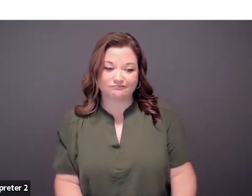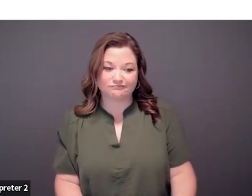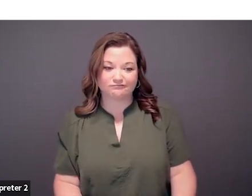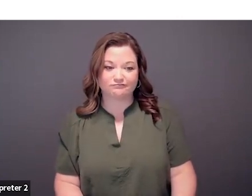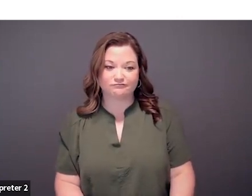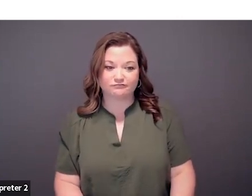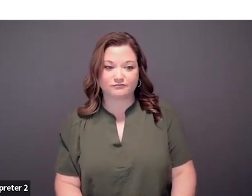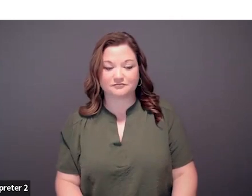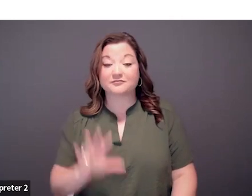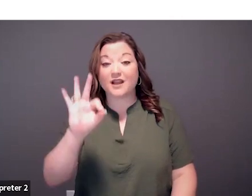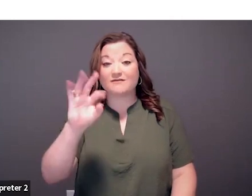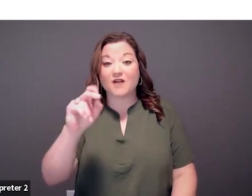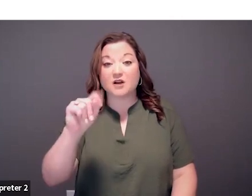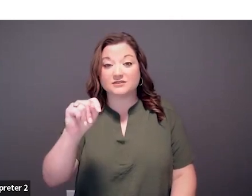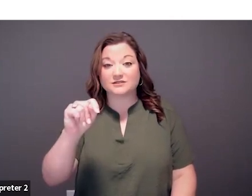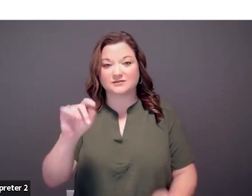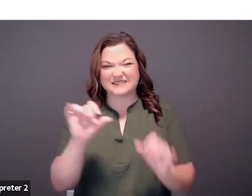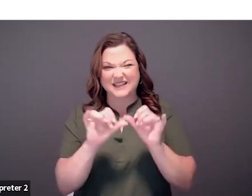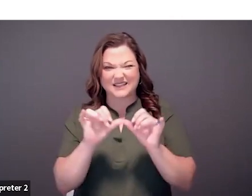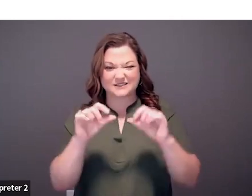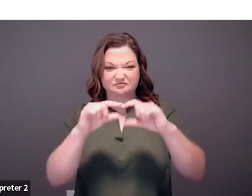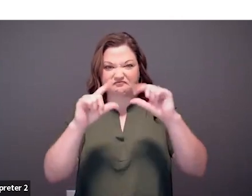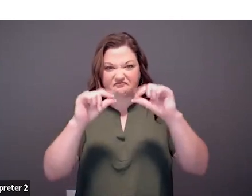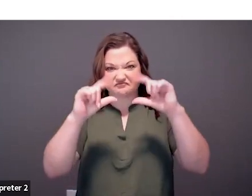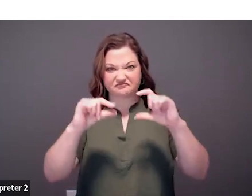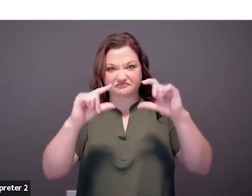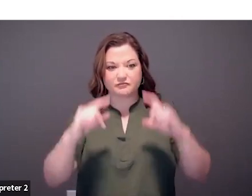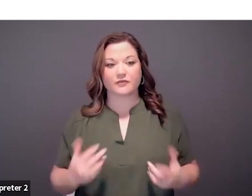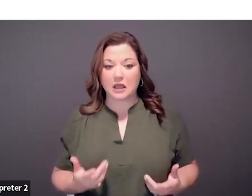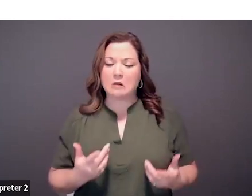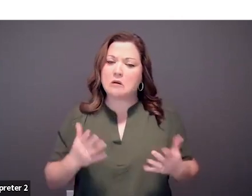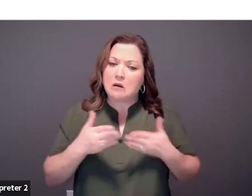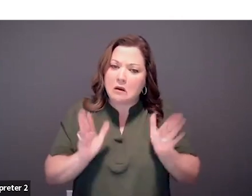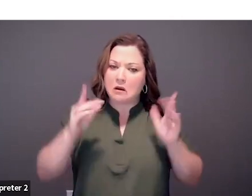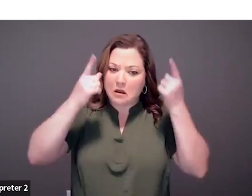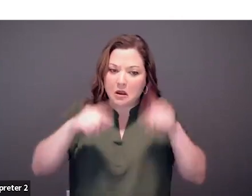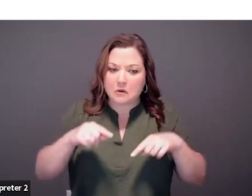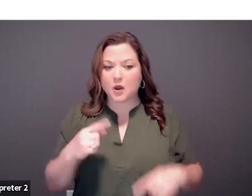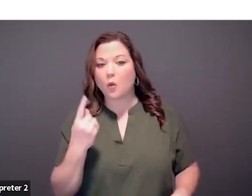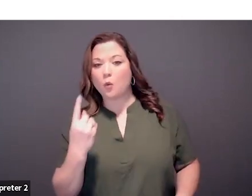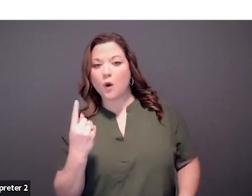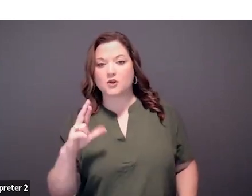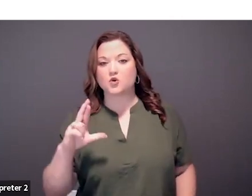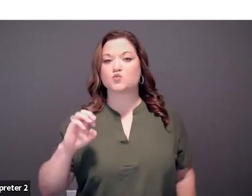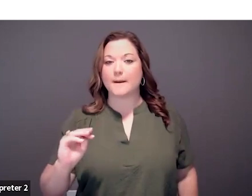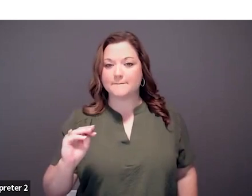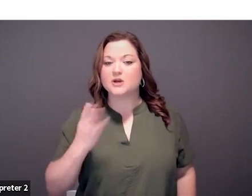Font size. It's generally agreed upon that 1rem is a good font size minimum.